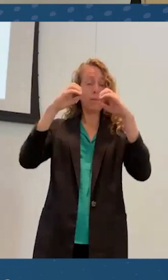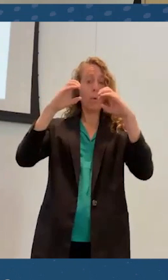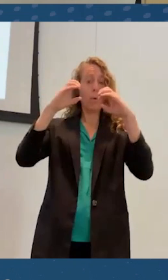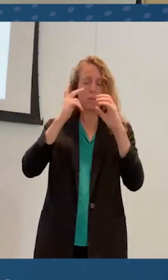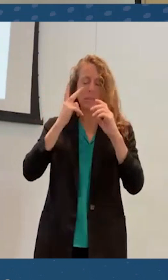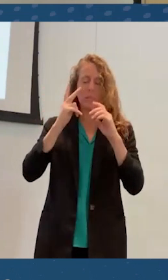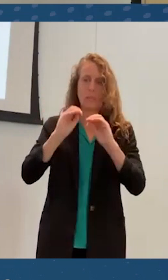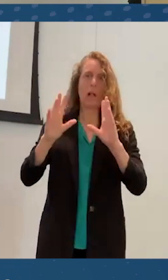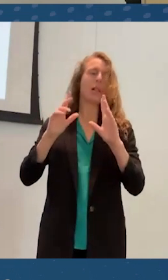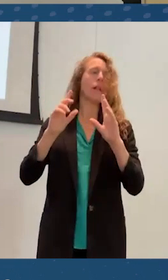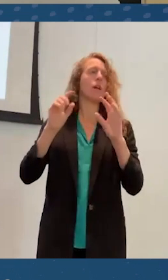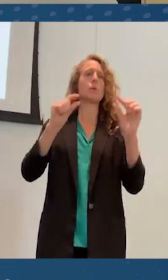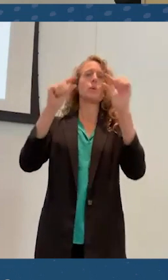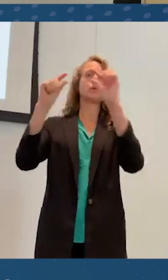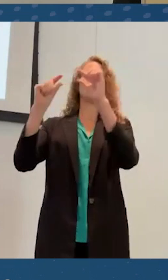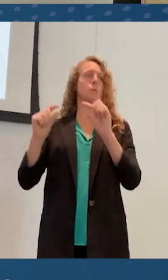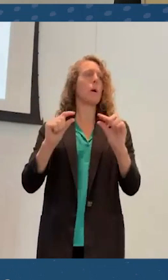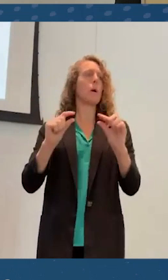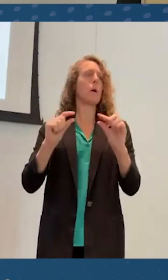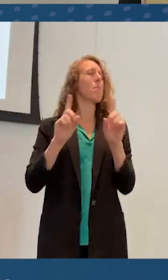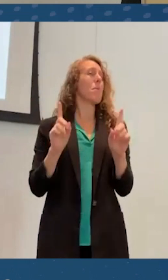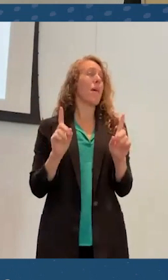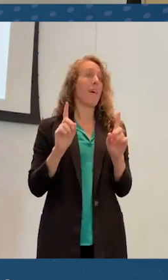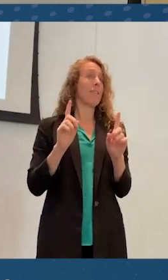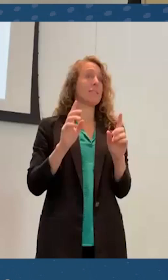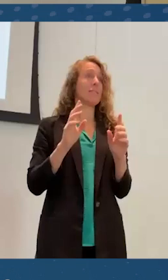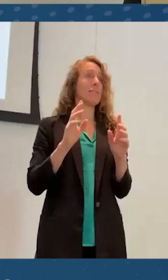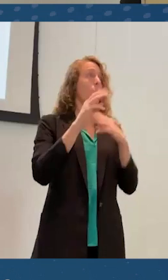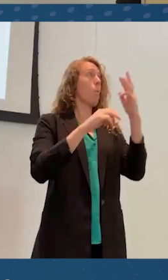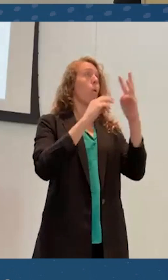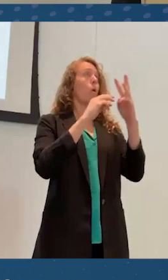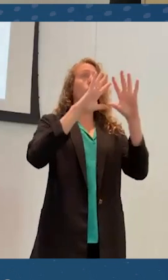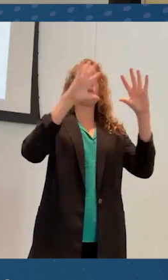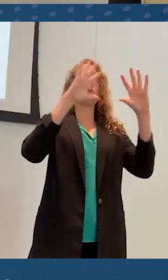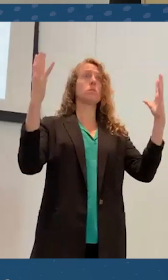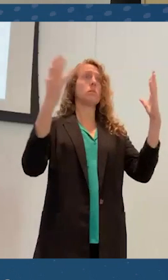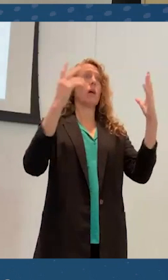But placing subtitles in the worlds comes with more challenges and questions.